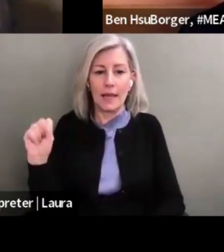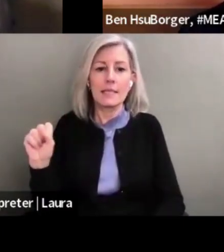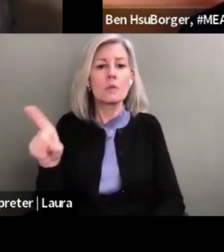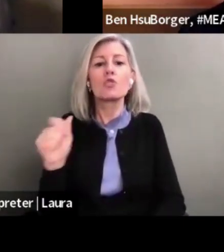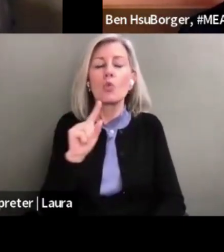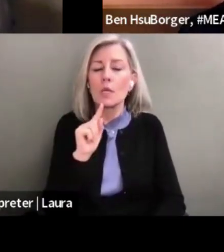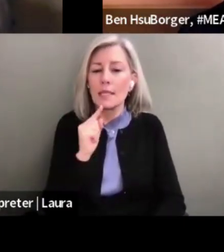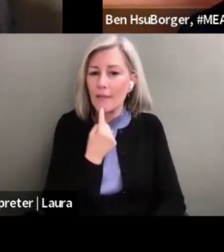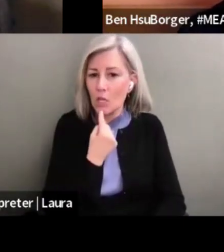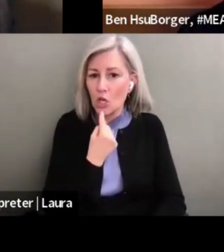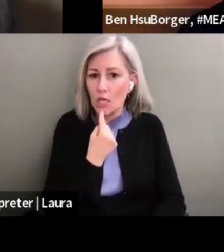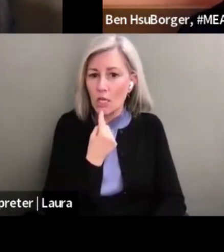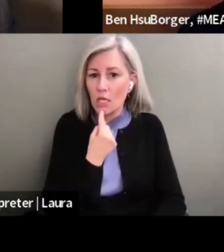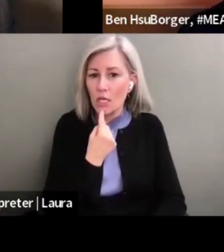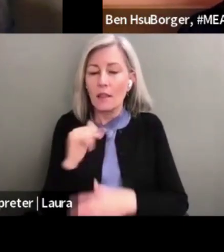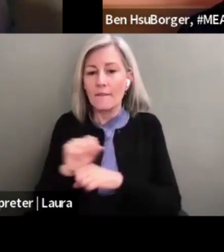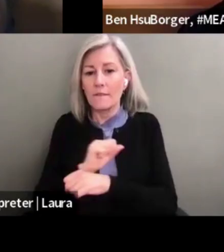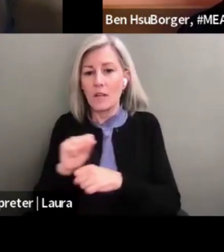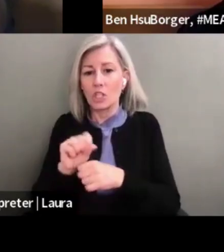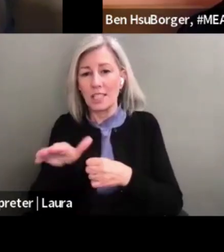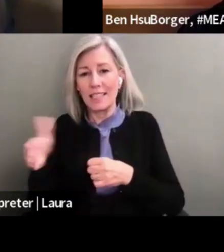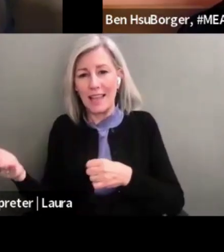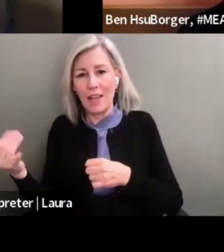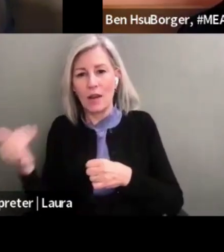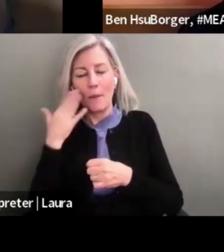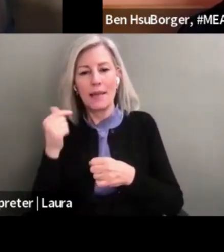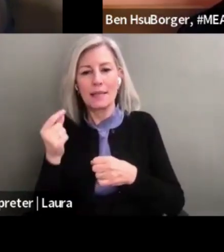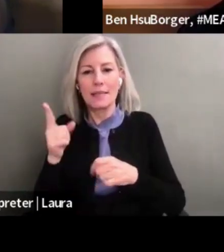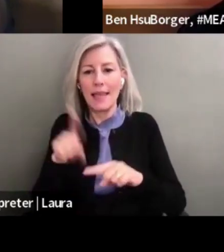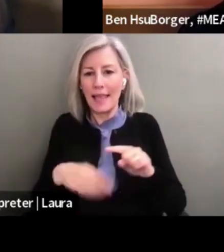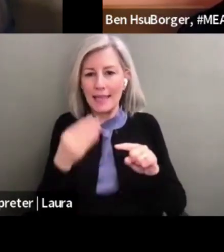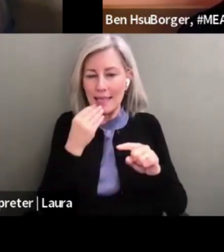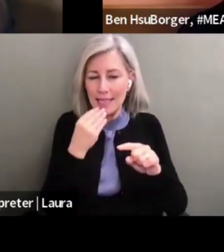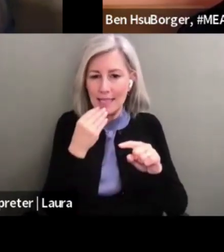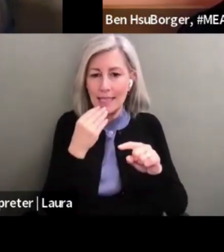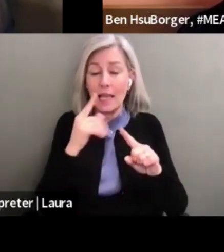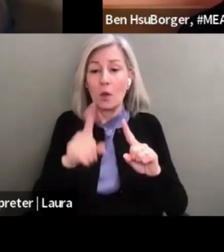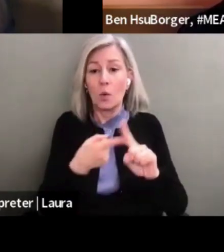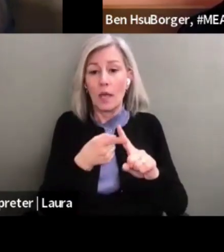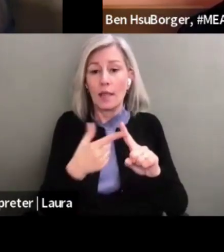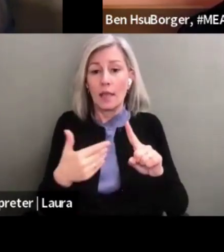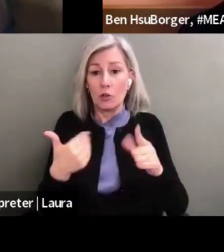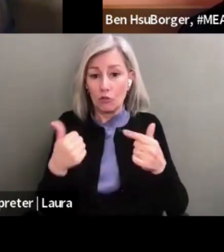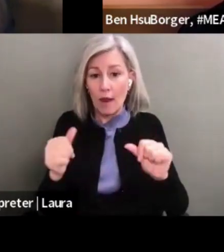I will share the just in the past few days, I had a case of a person